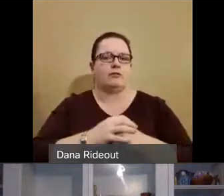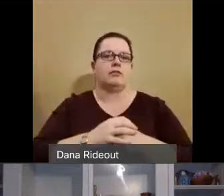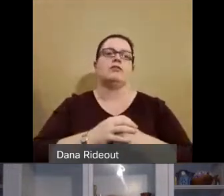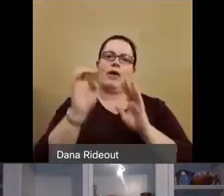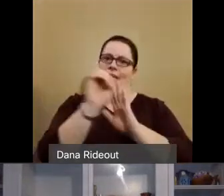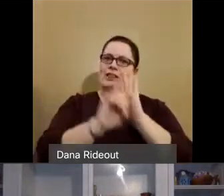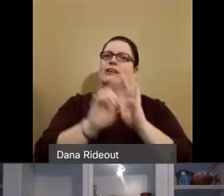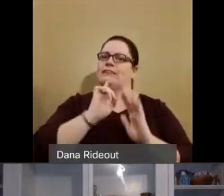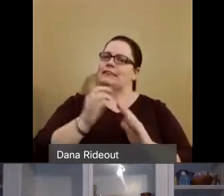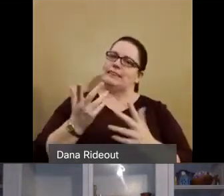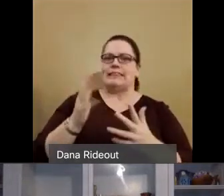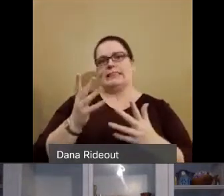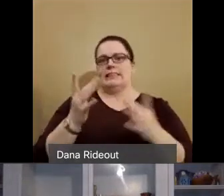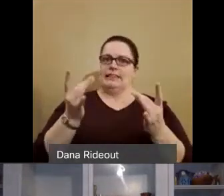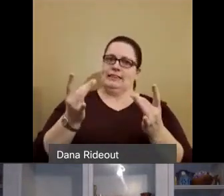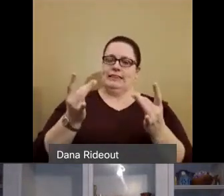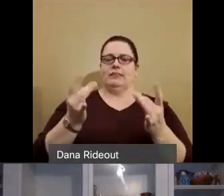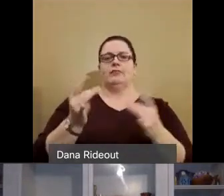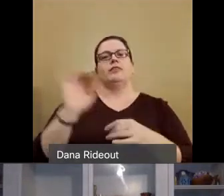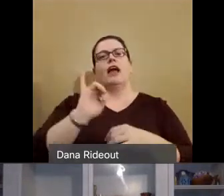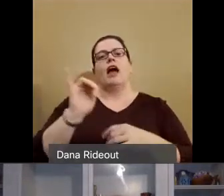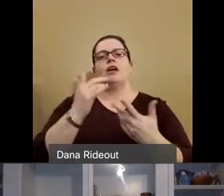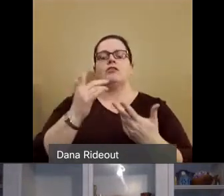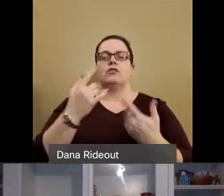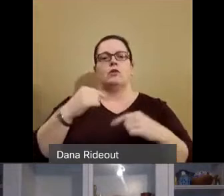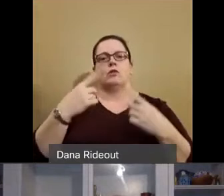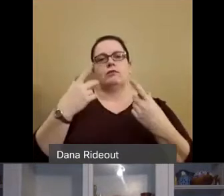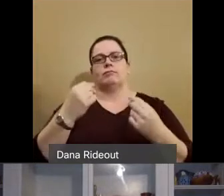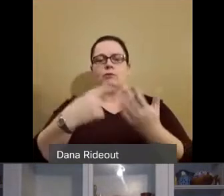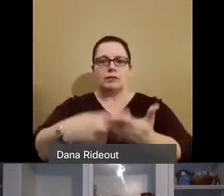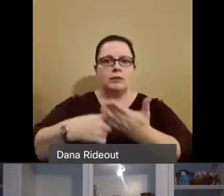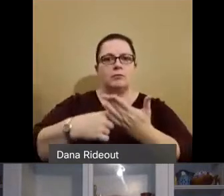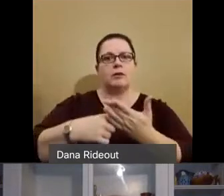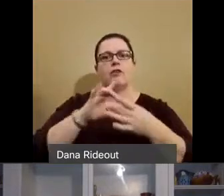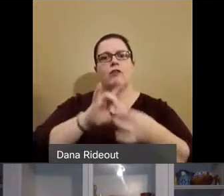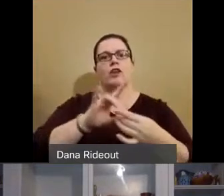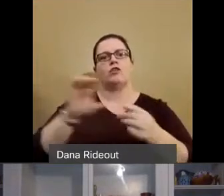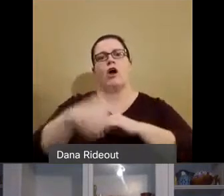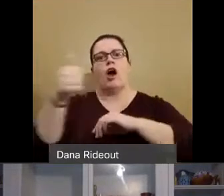and this is also quite an issue when you have these debates over those countries that seem to have effective coded responses,